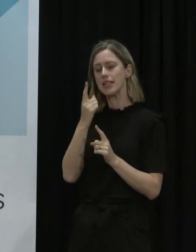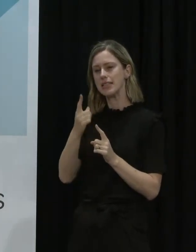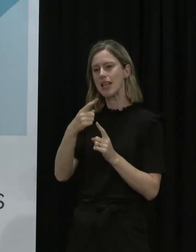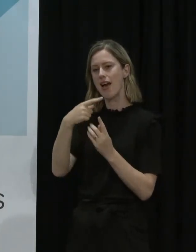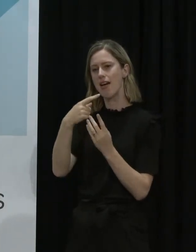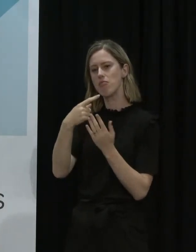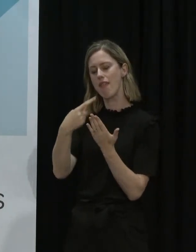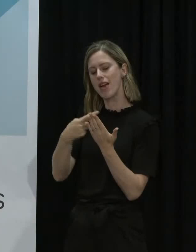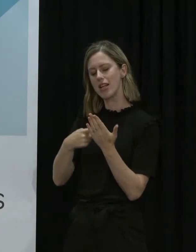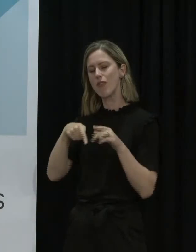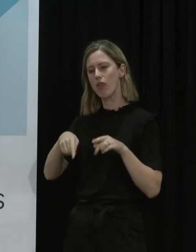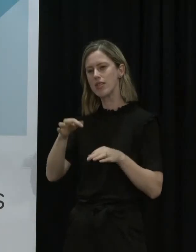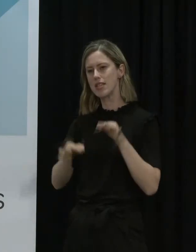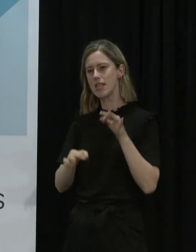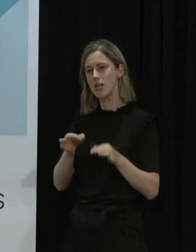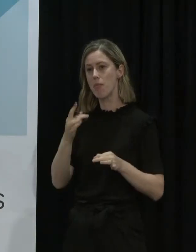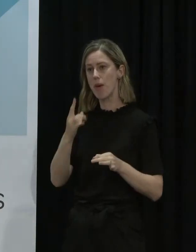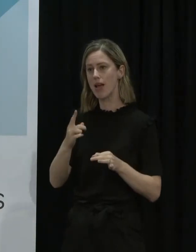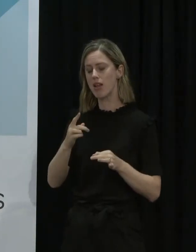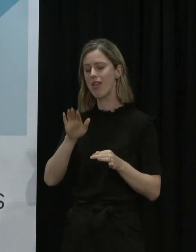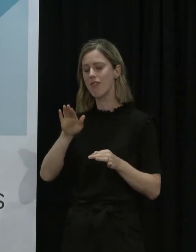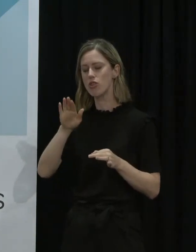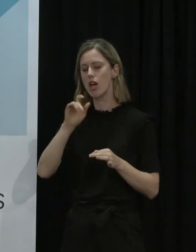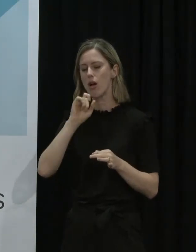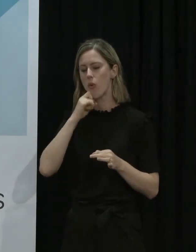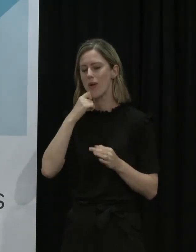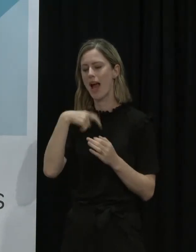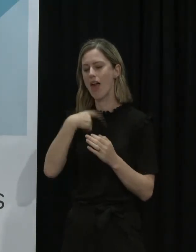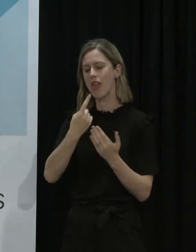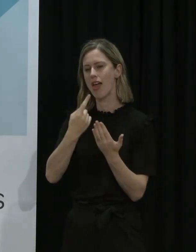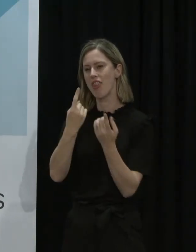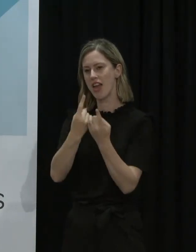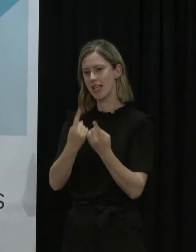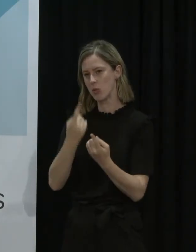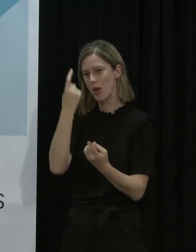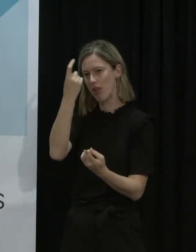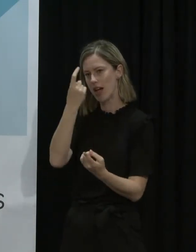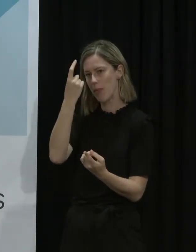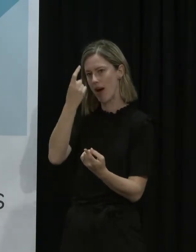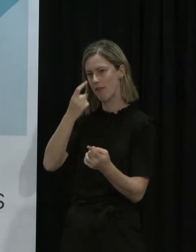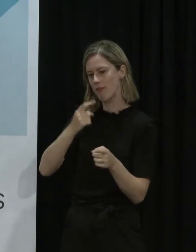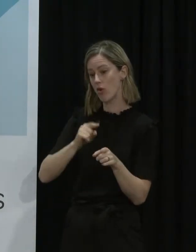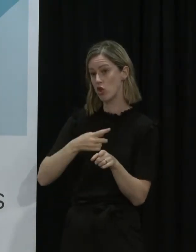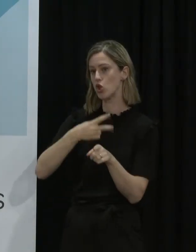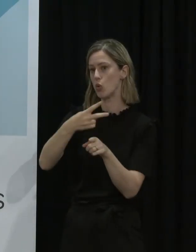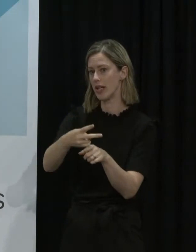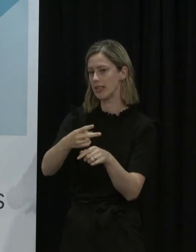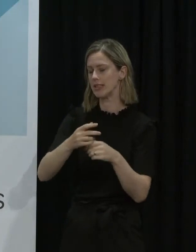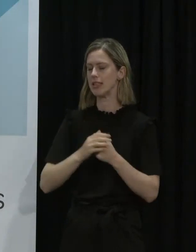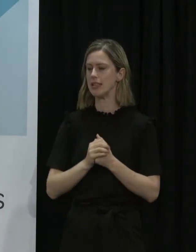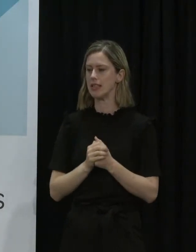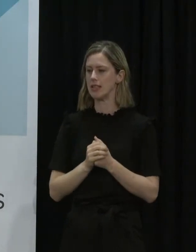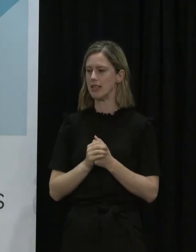As I said, it is one of the factors and it has been a significant one for this first